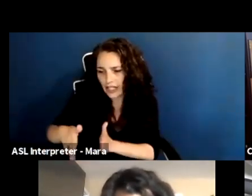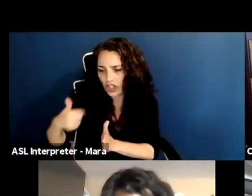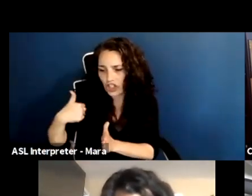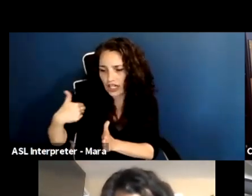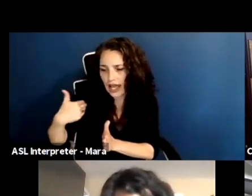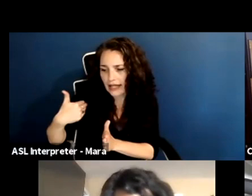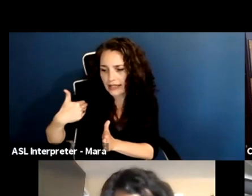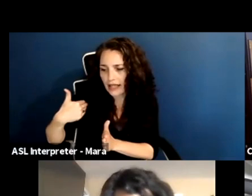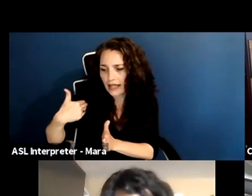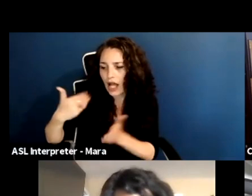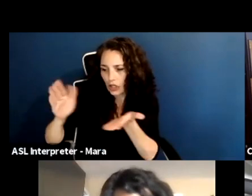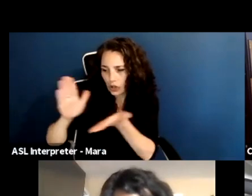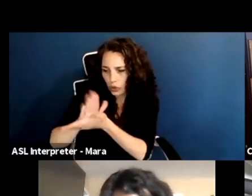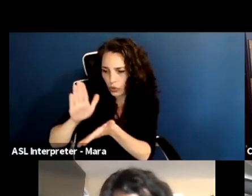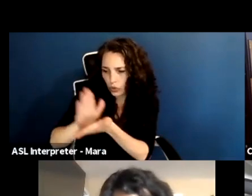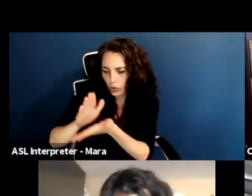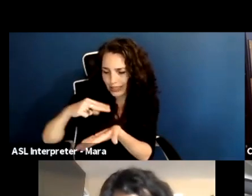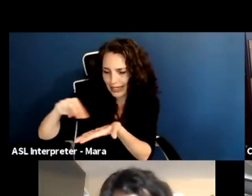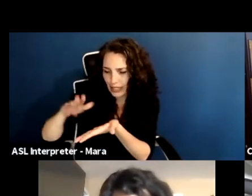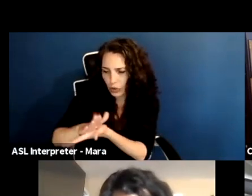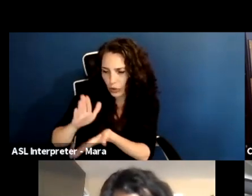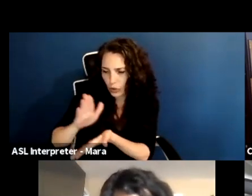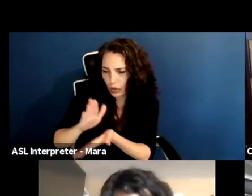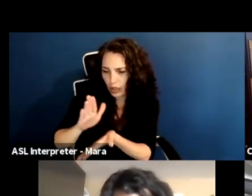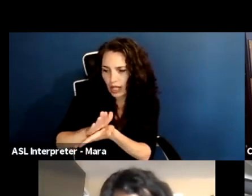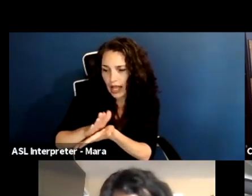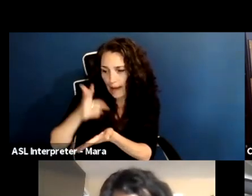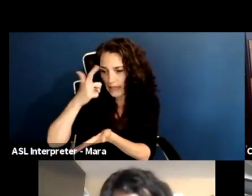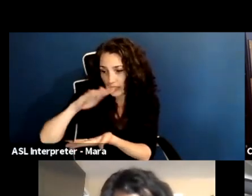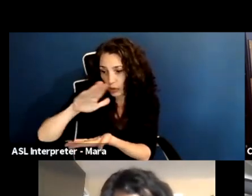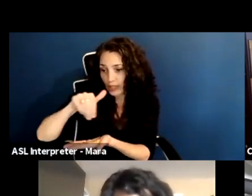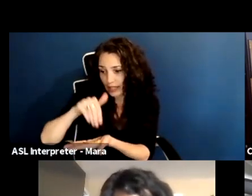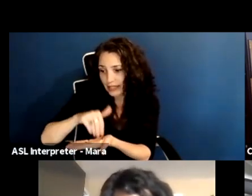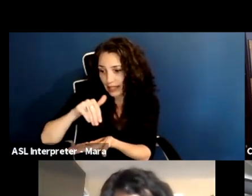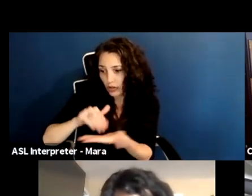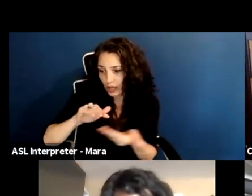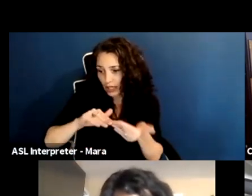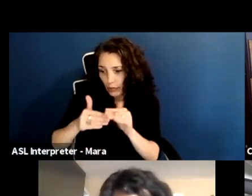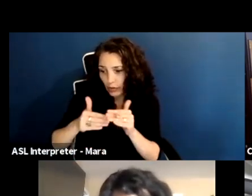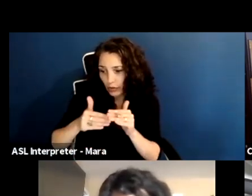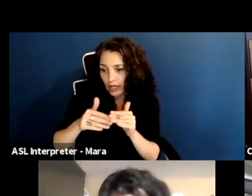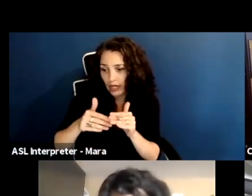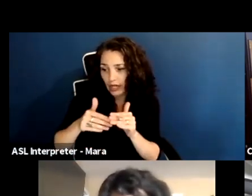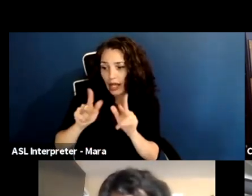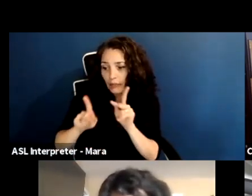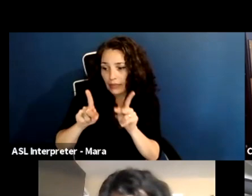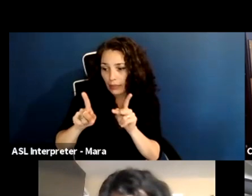it became the center of the community where people got food, where people had each other to connect with